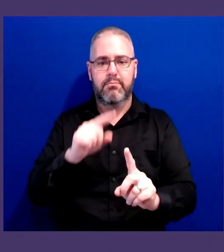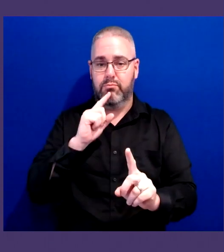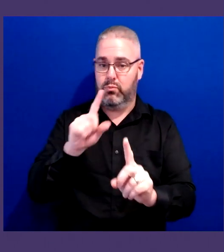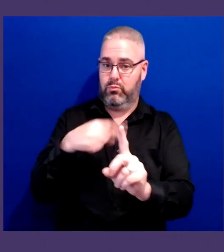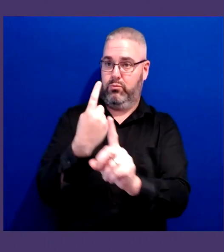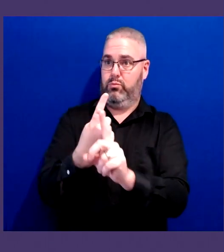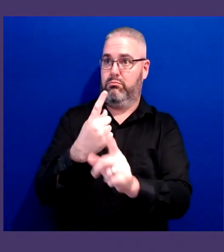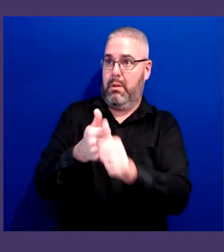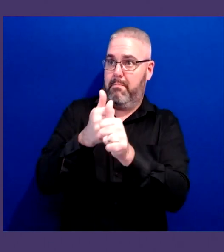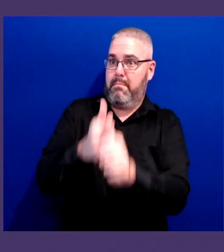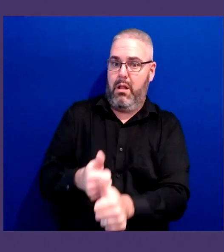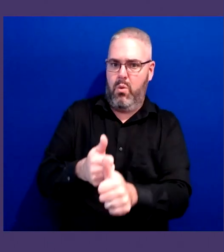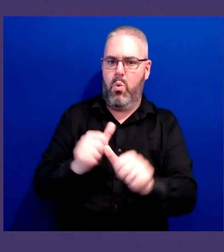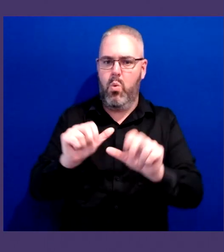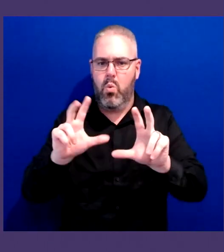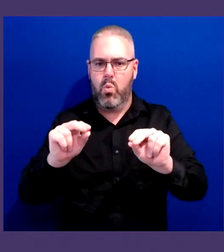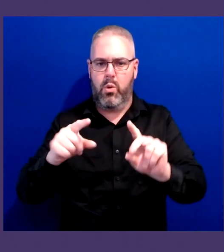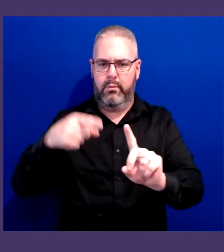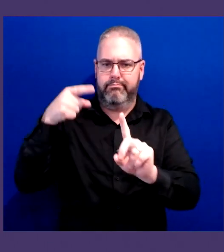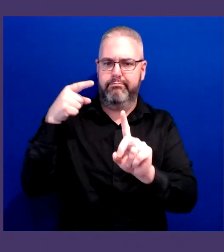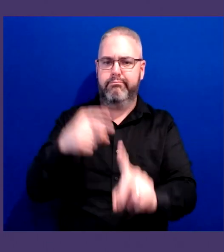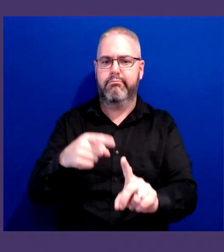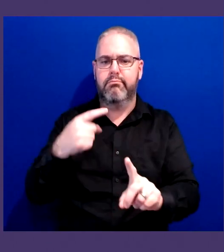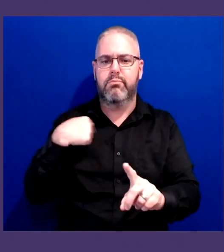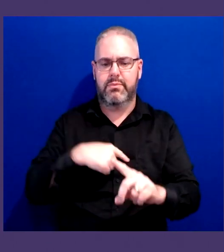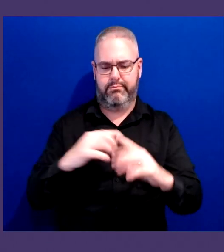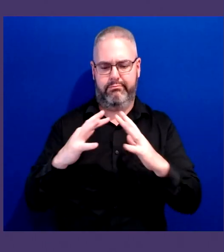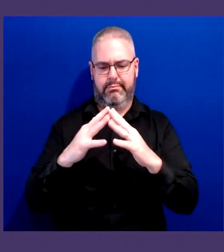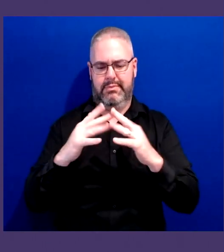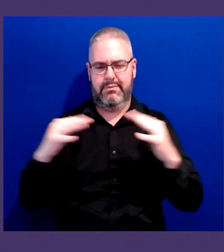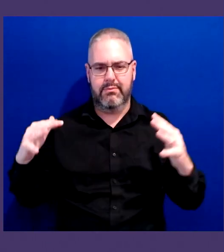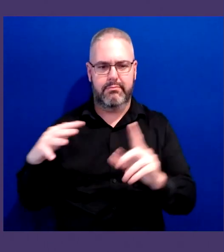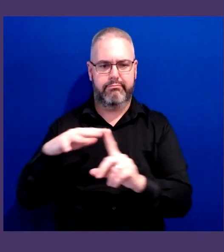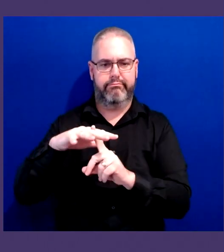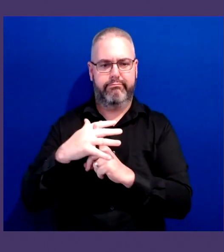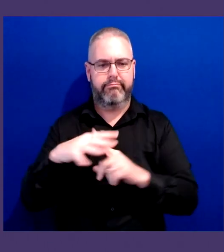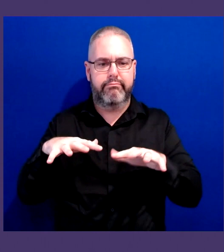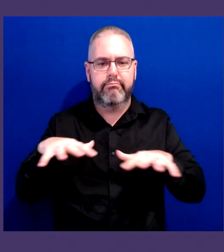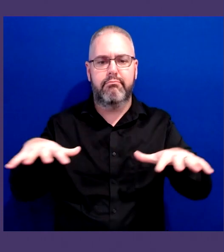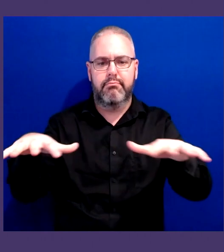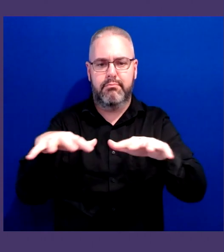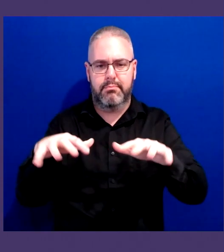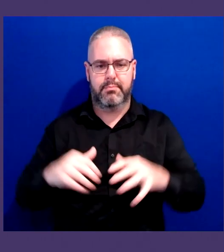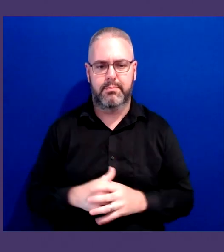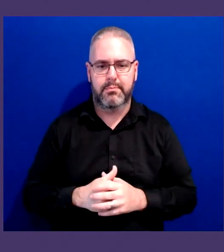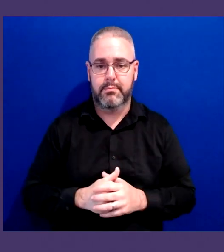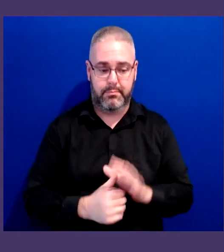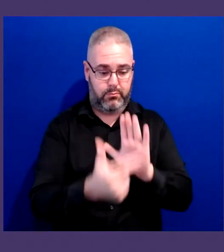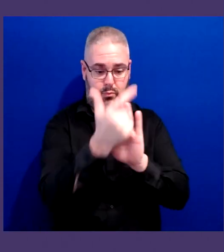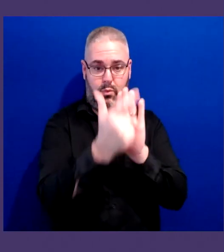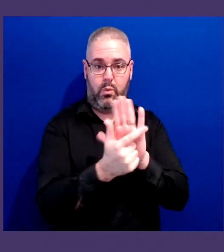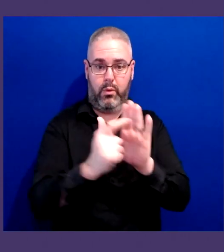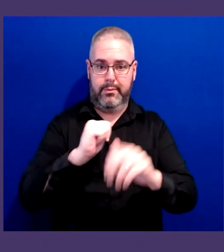but as a cornerstone of a diverse and vibrant society. The Act provides the framework for a more inclusive Canada,